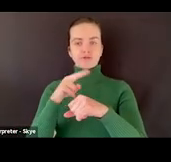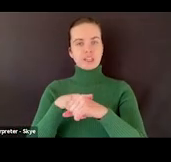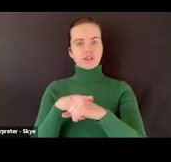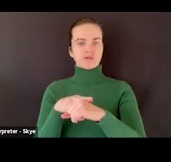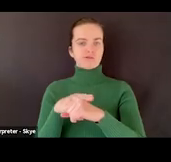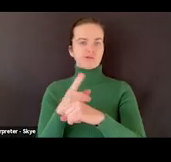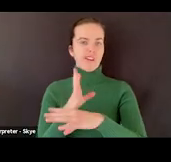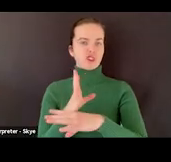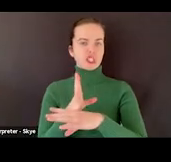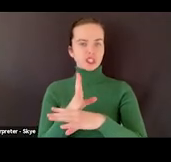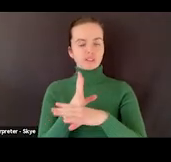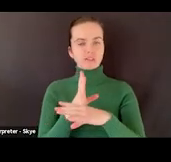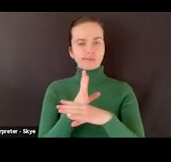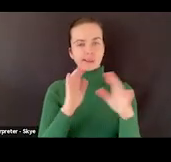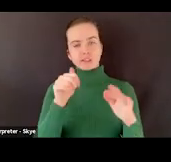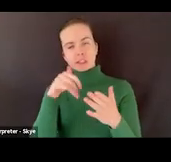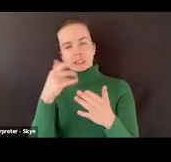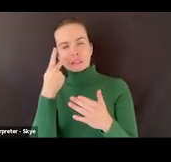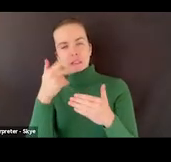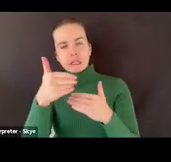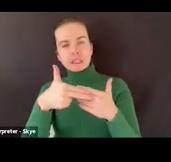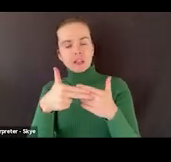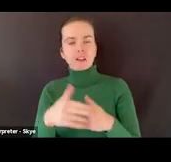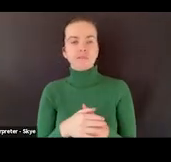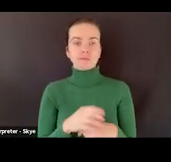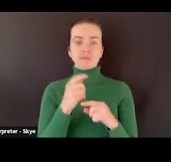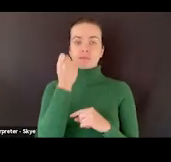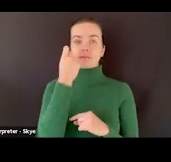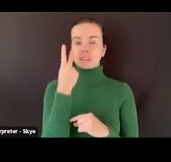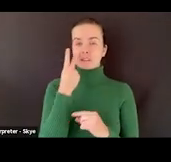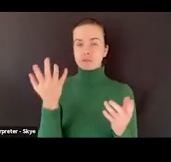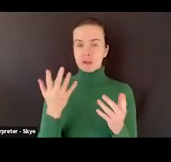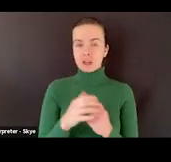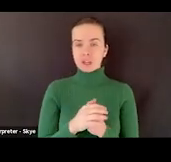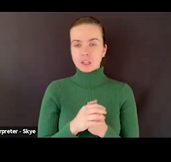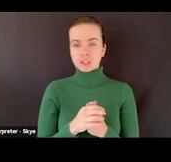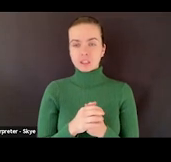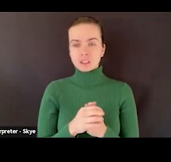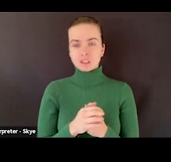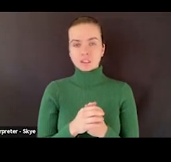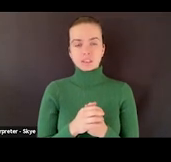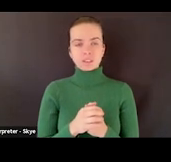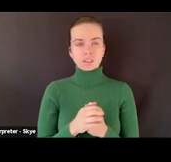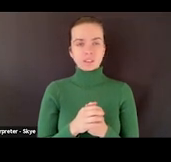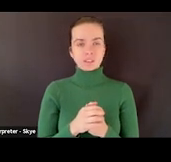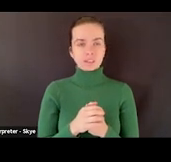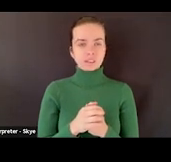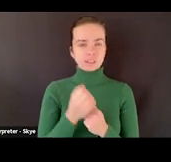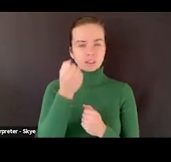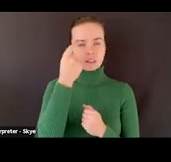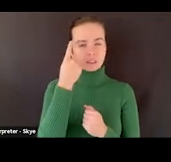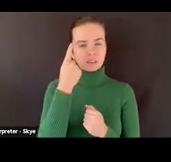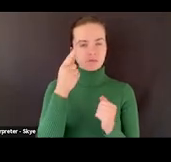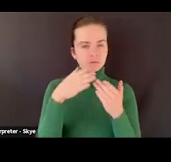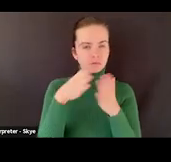that you'll see on the next slide. But what we see is across the board, except for number four,